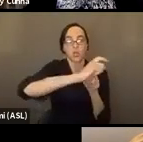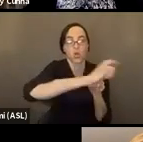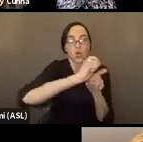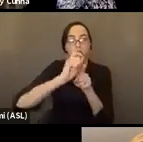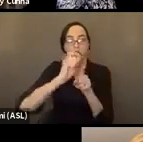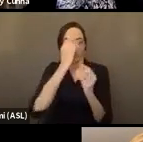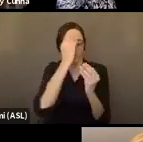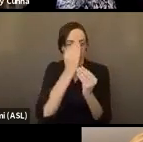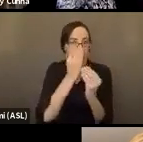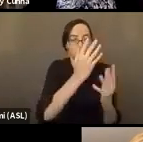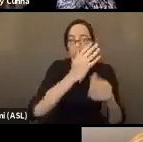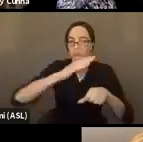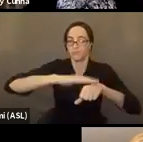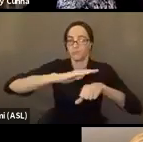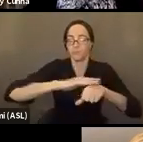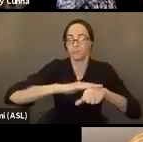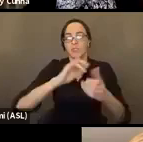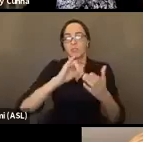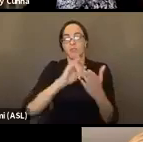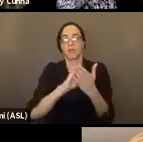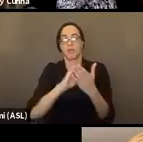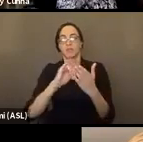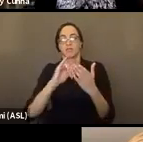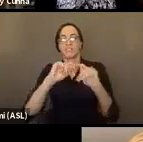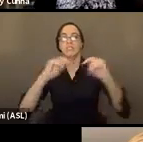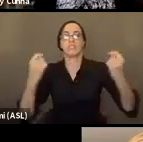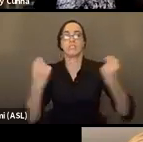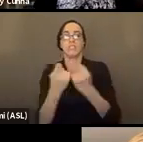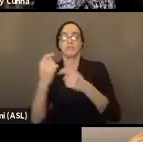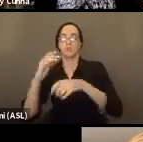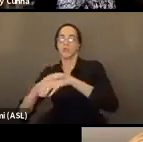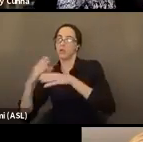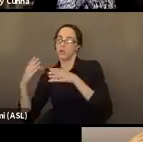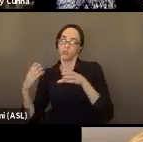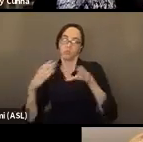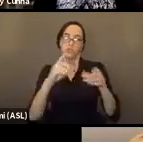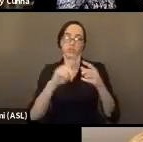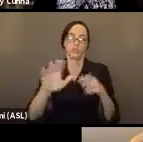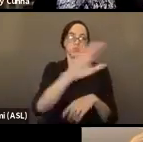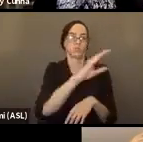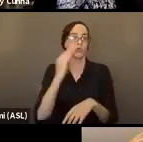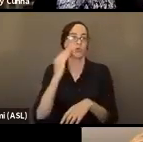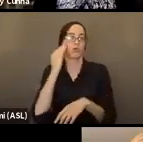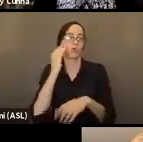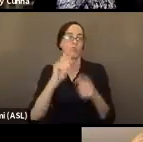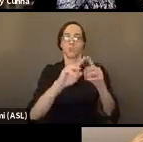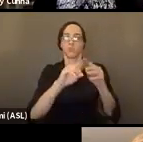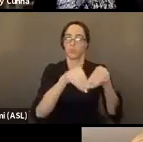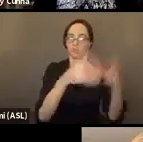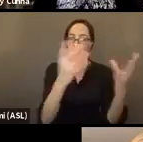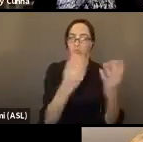up until the uh time of the power outage so it is important to get signed up with that program